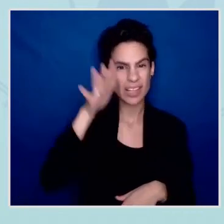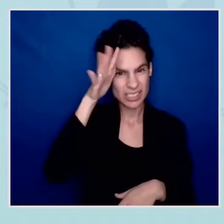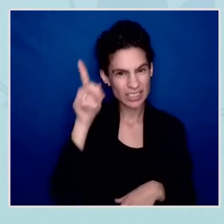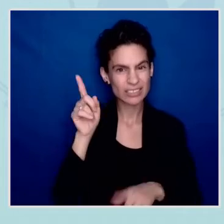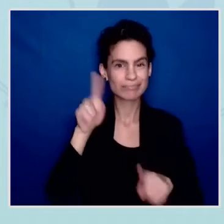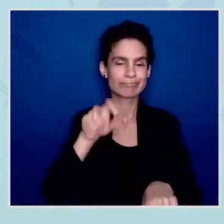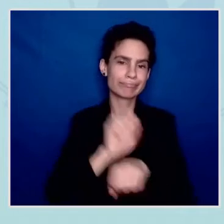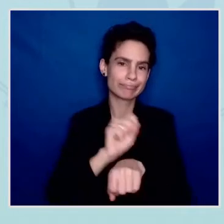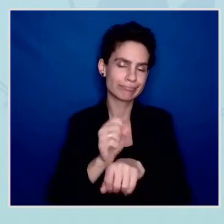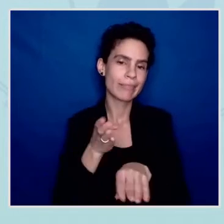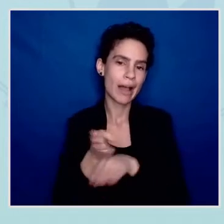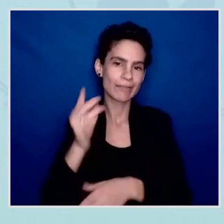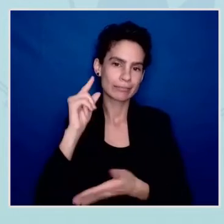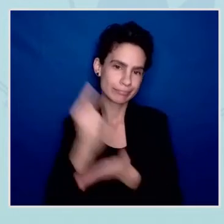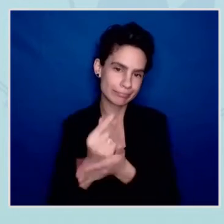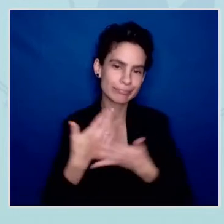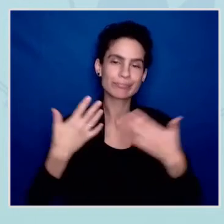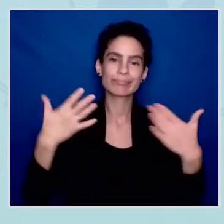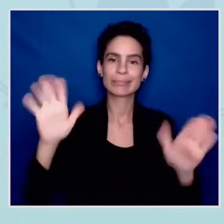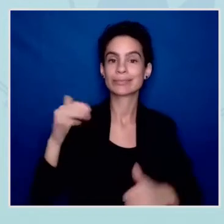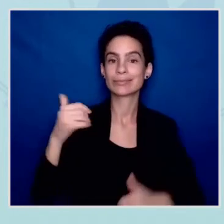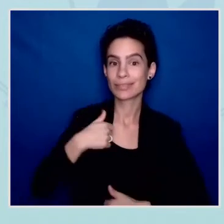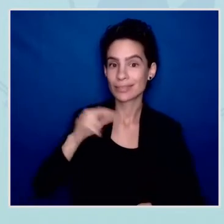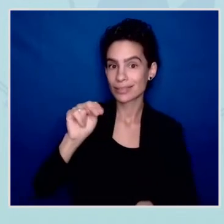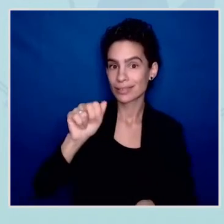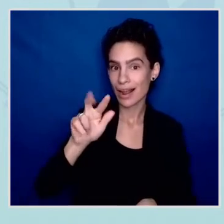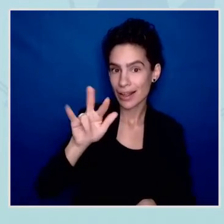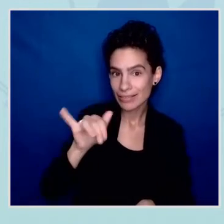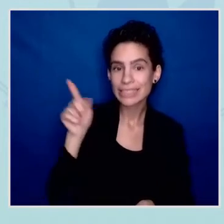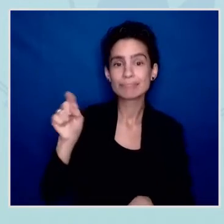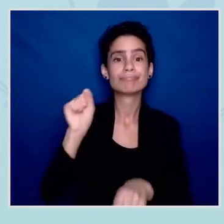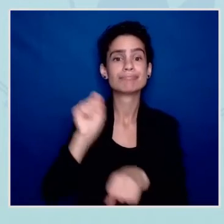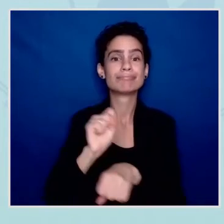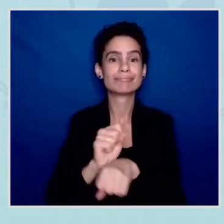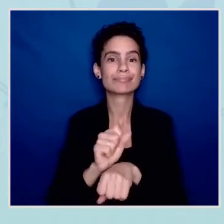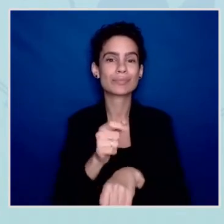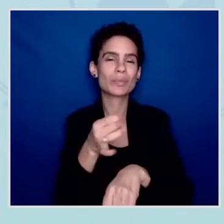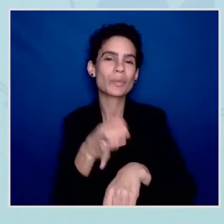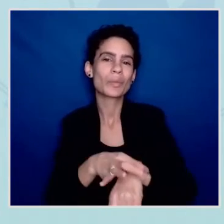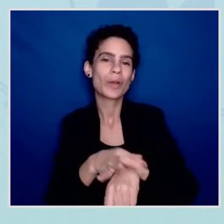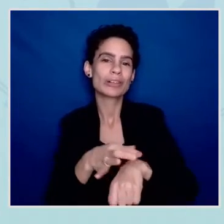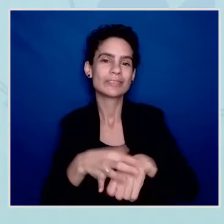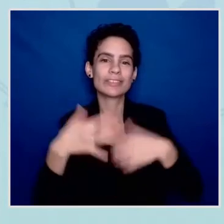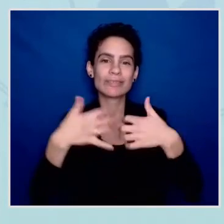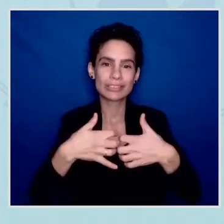RHODE ISLAND. AND AFTER SERVING IN THE NAVY AND GOING TO COLLEGE ON THE G.I. BILL, MY FATHER WENT TO WORK IN